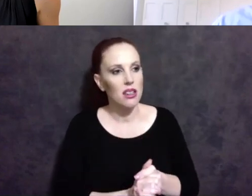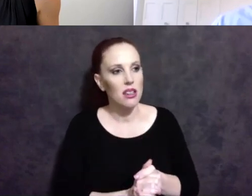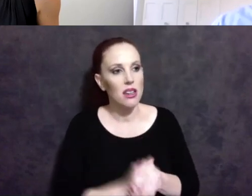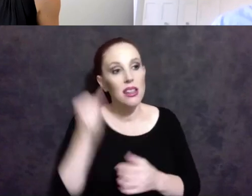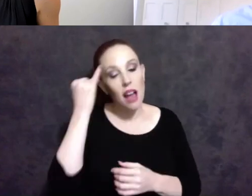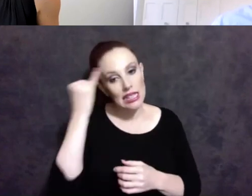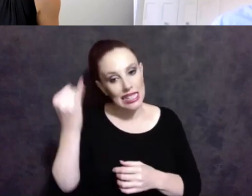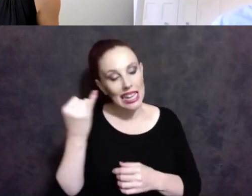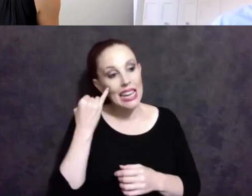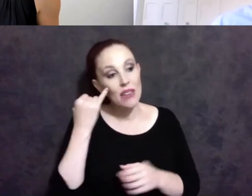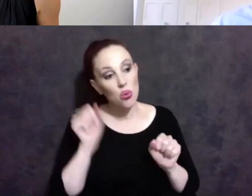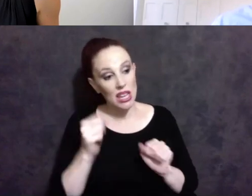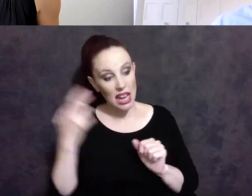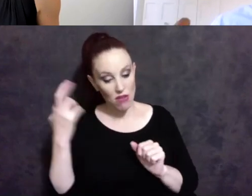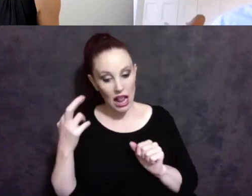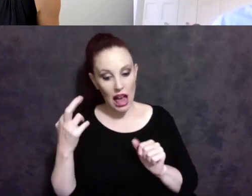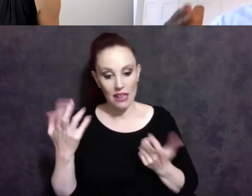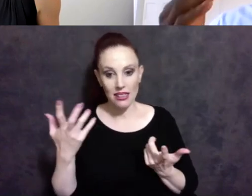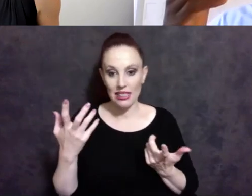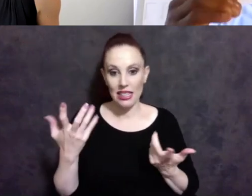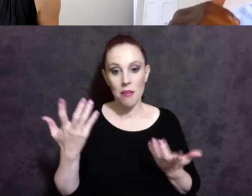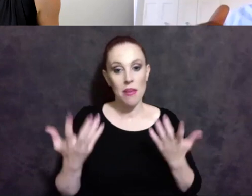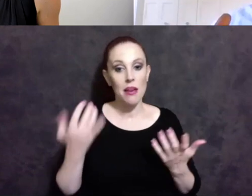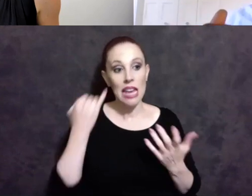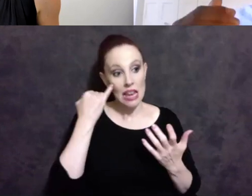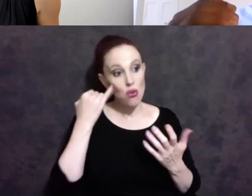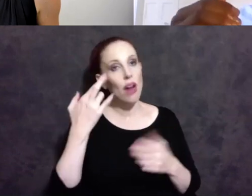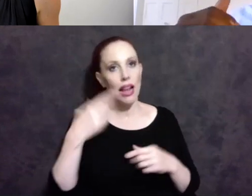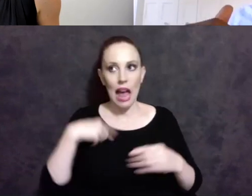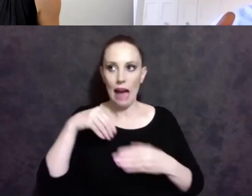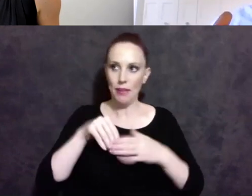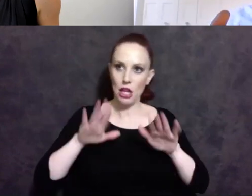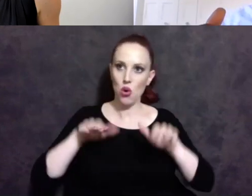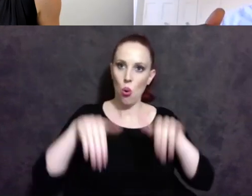realize that you are the ocean, you can handle the waves, right? Right now you are in a wave